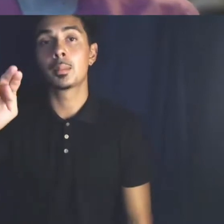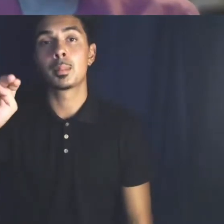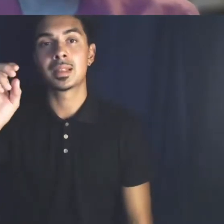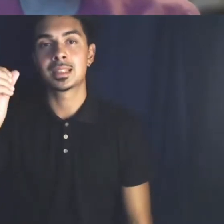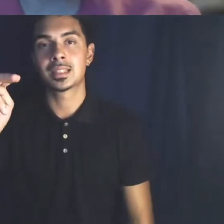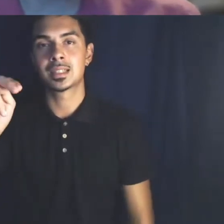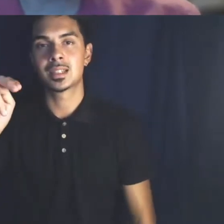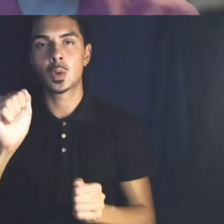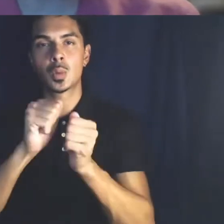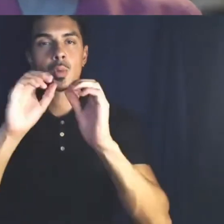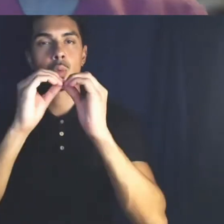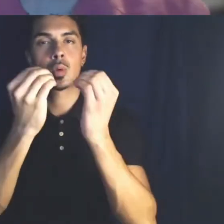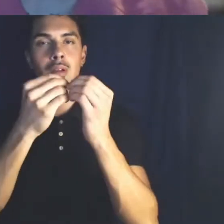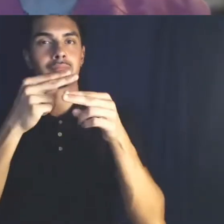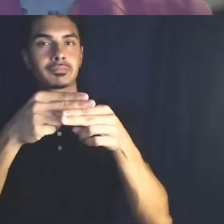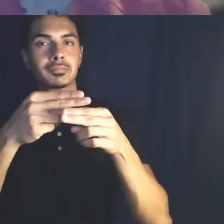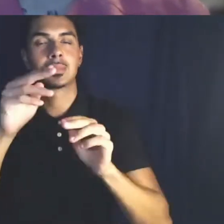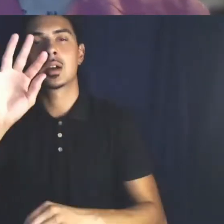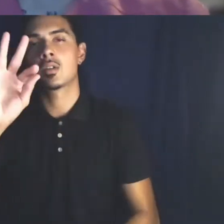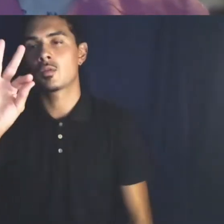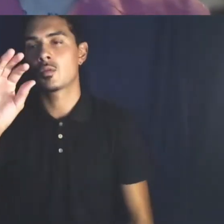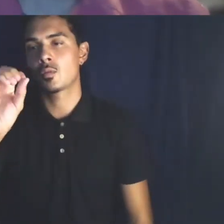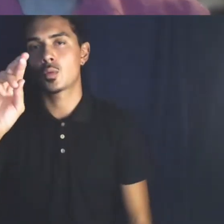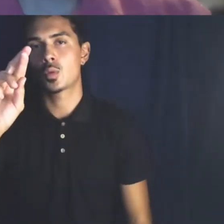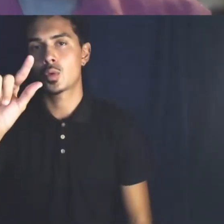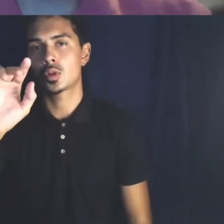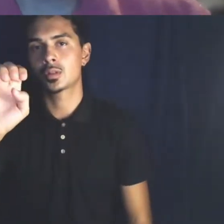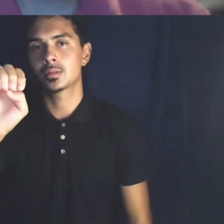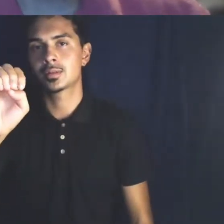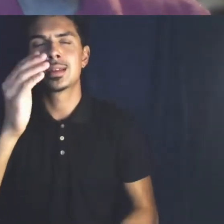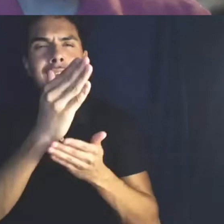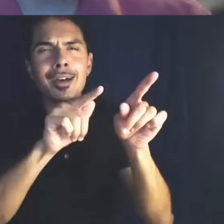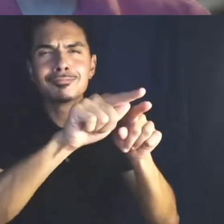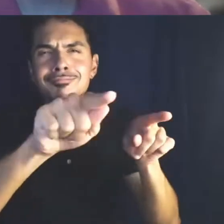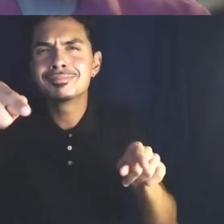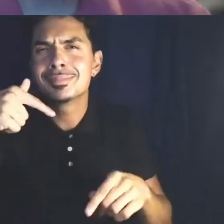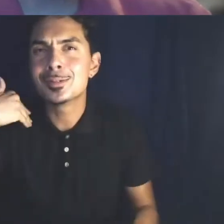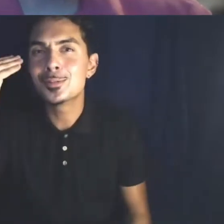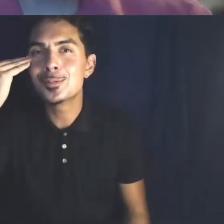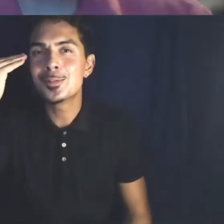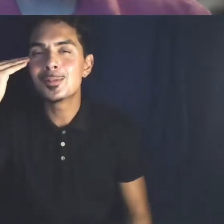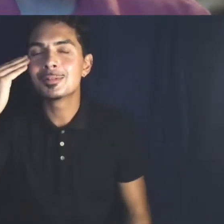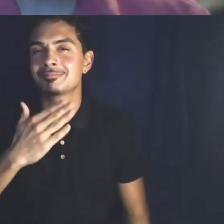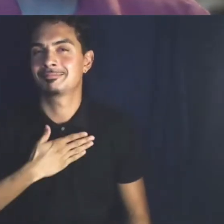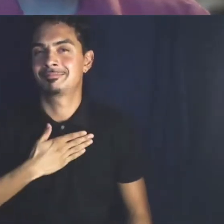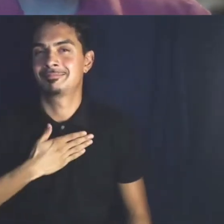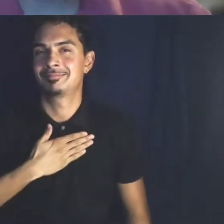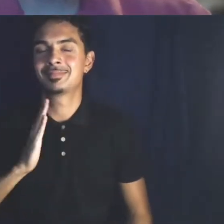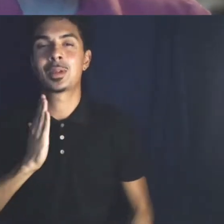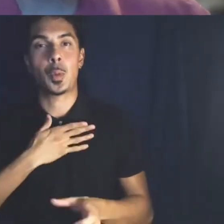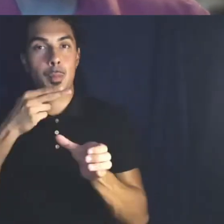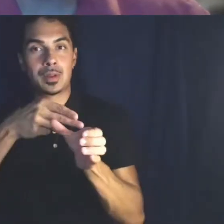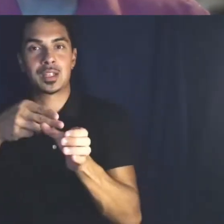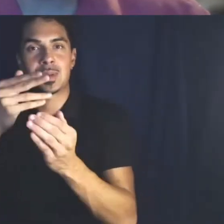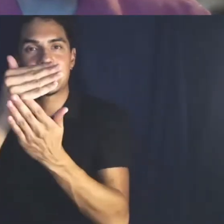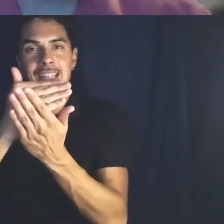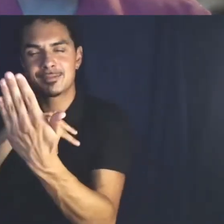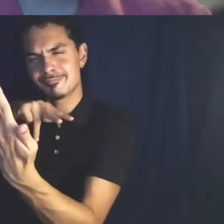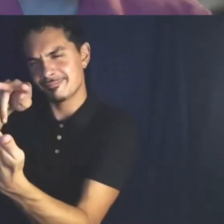I'm glad to see some familiar faces or familiar names in our participant list for tonight, our attendee list.